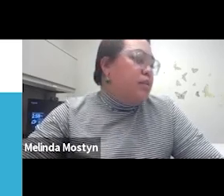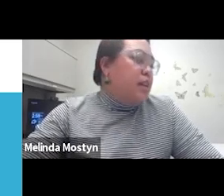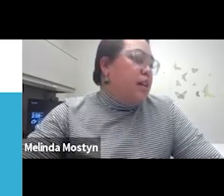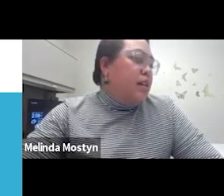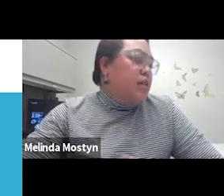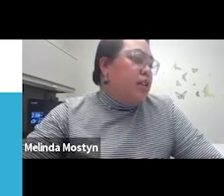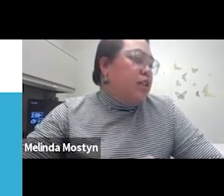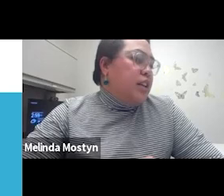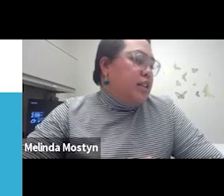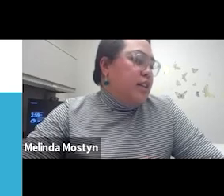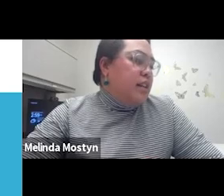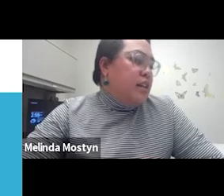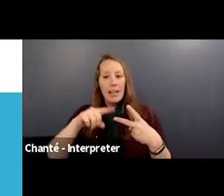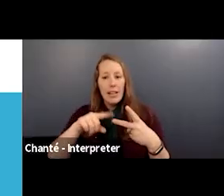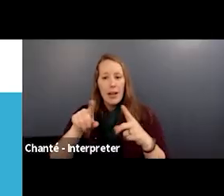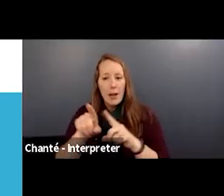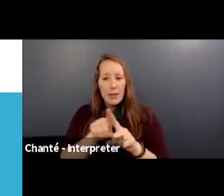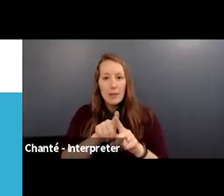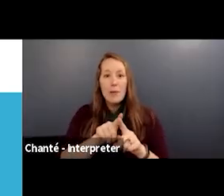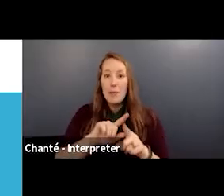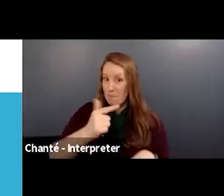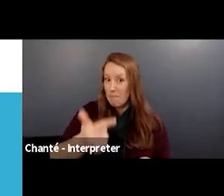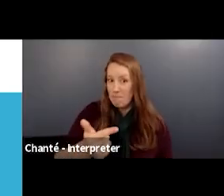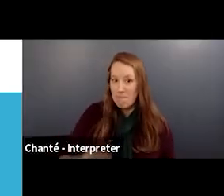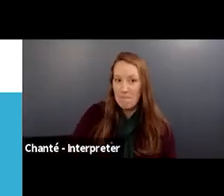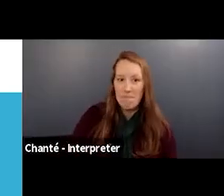Actually, let's move on to question number 6.